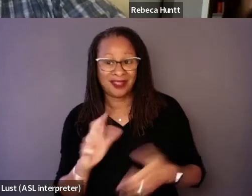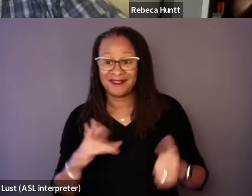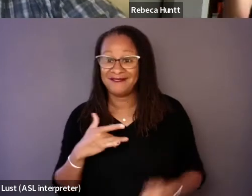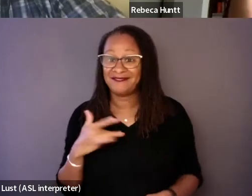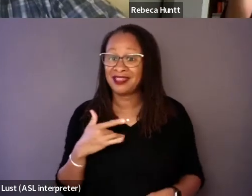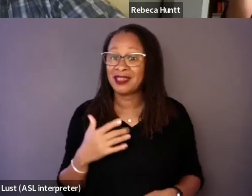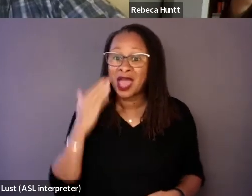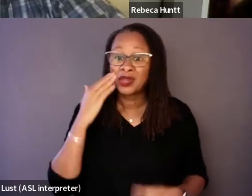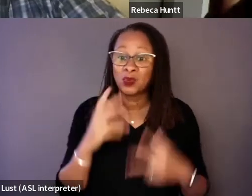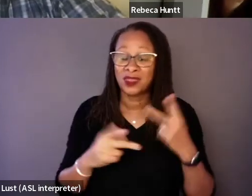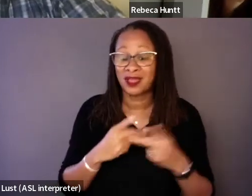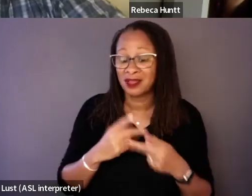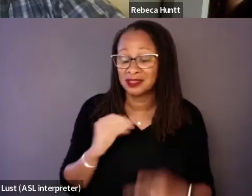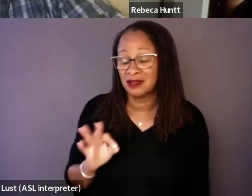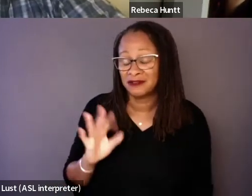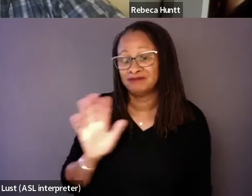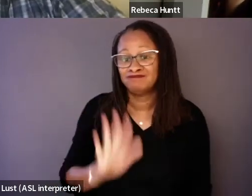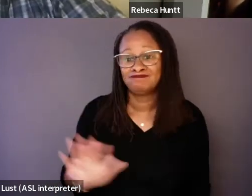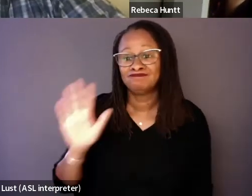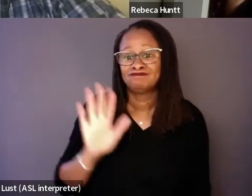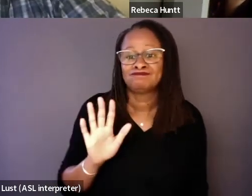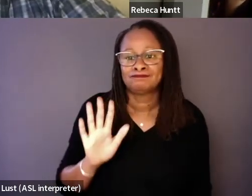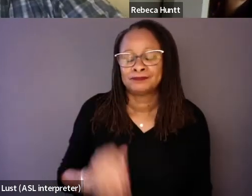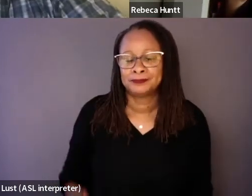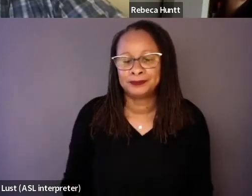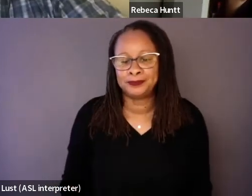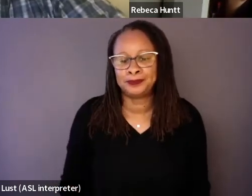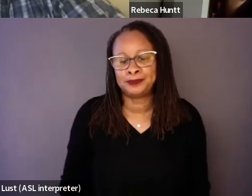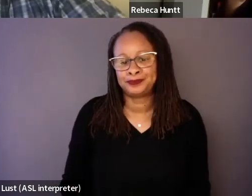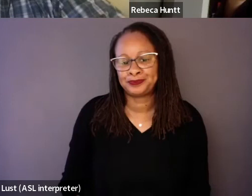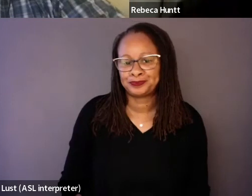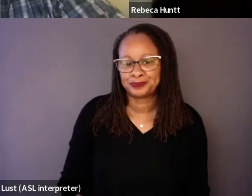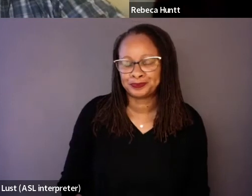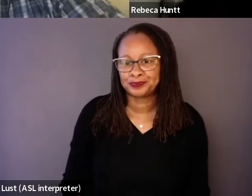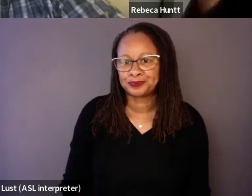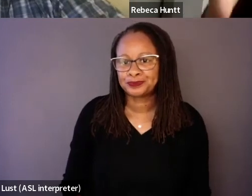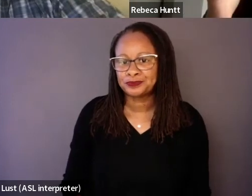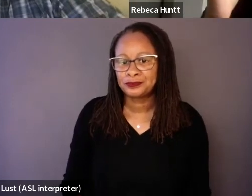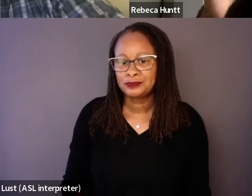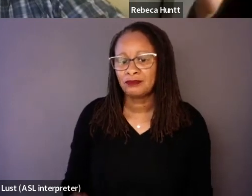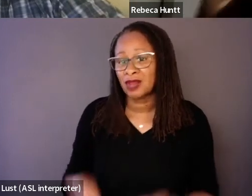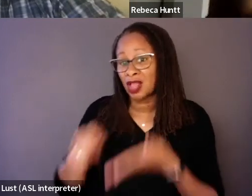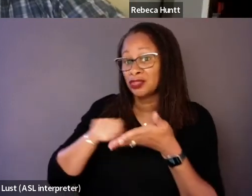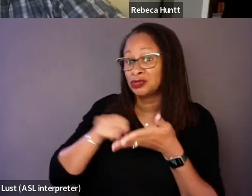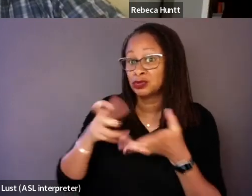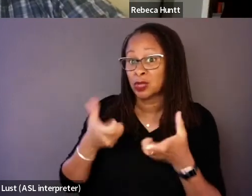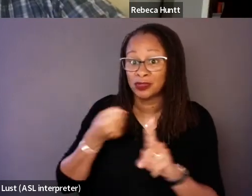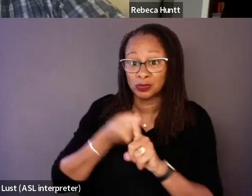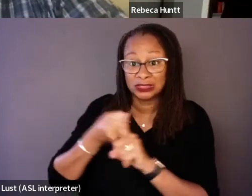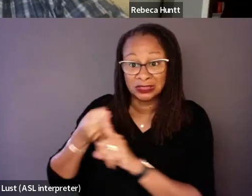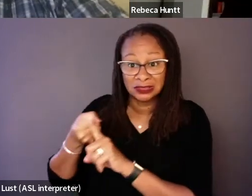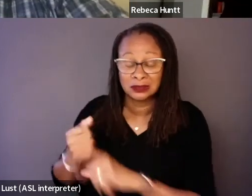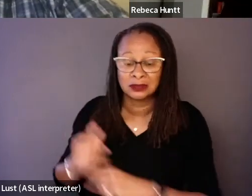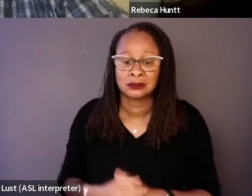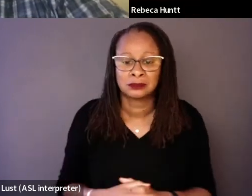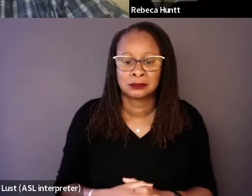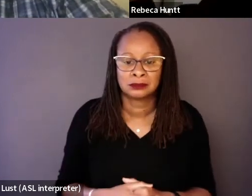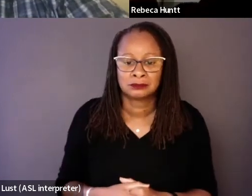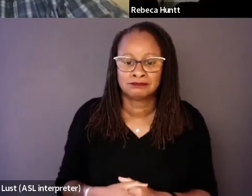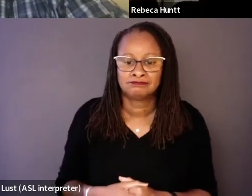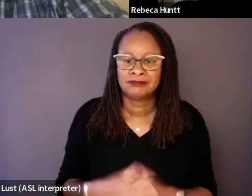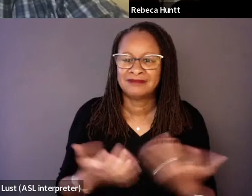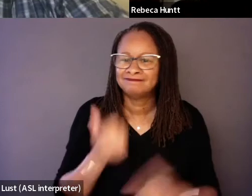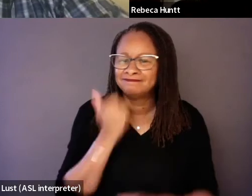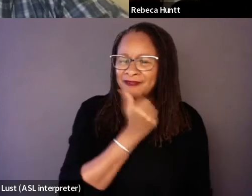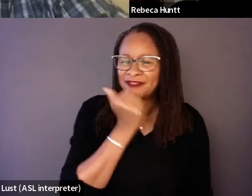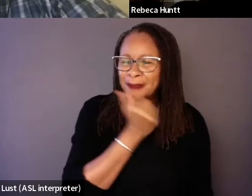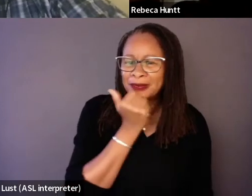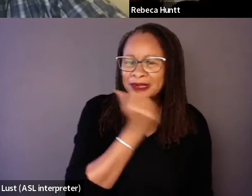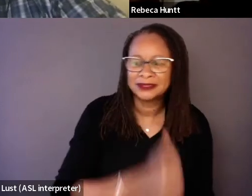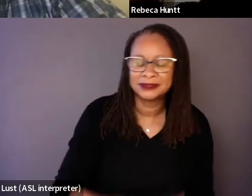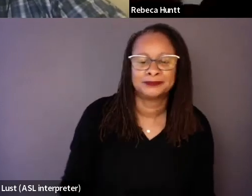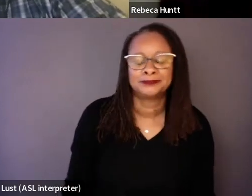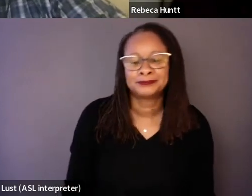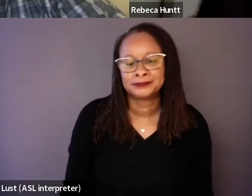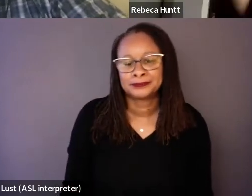Like I knew the kind of sort of -- the notes that I wanted it to hit and the fabric with specific